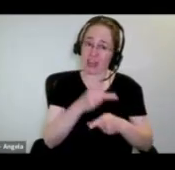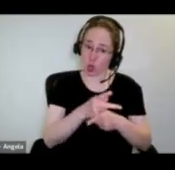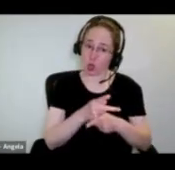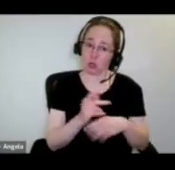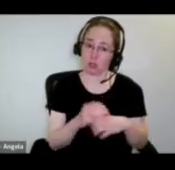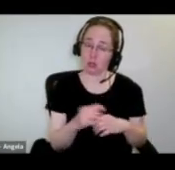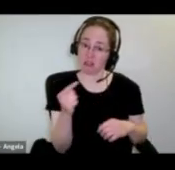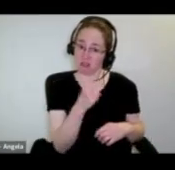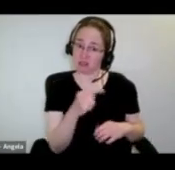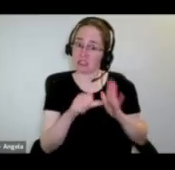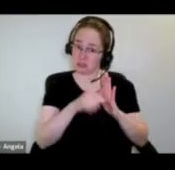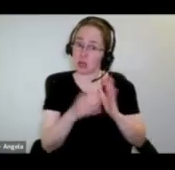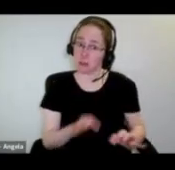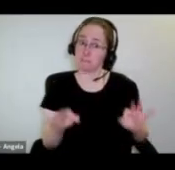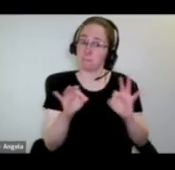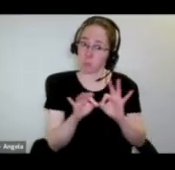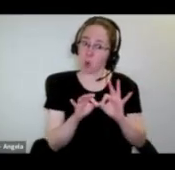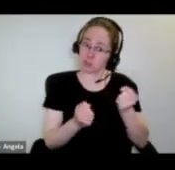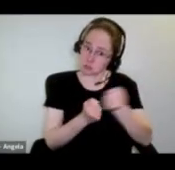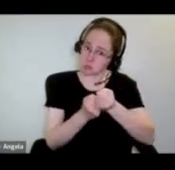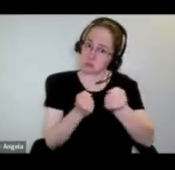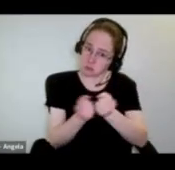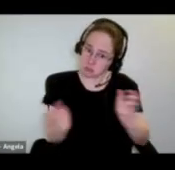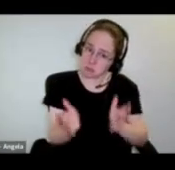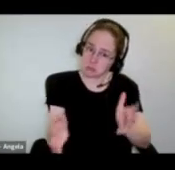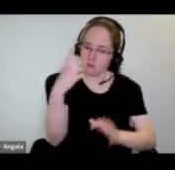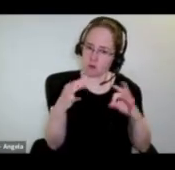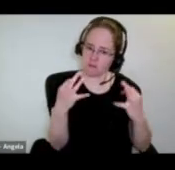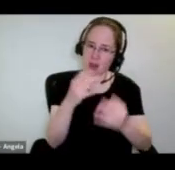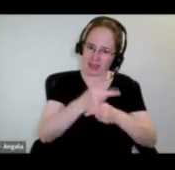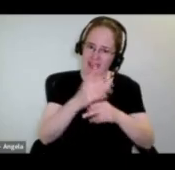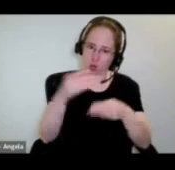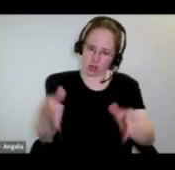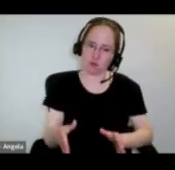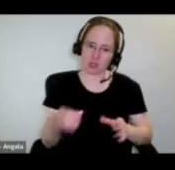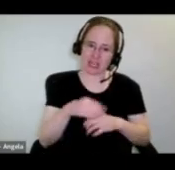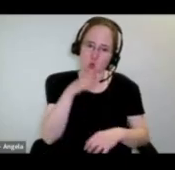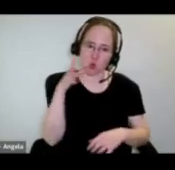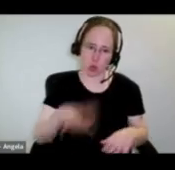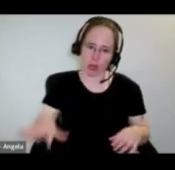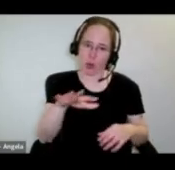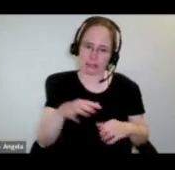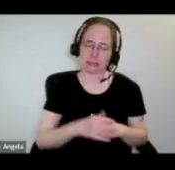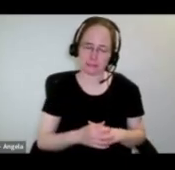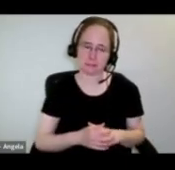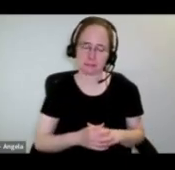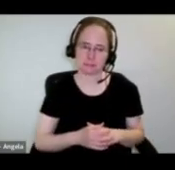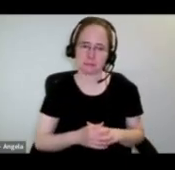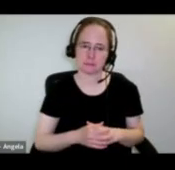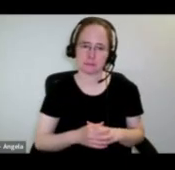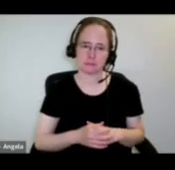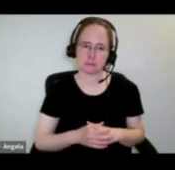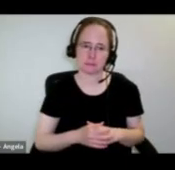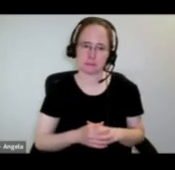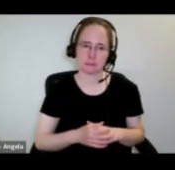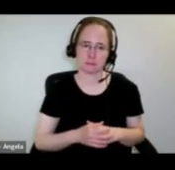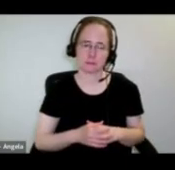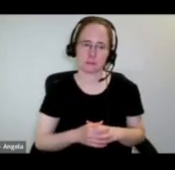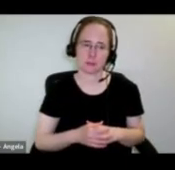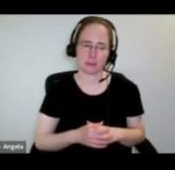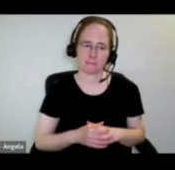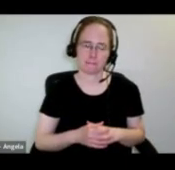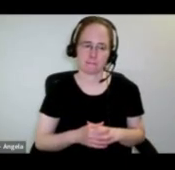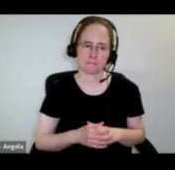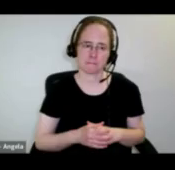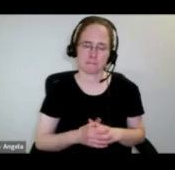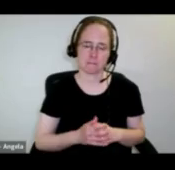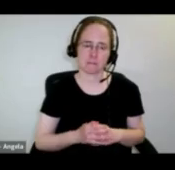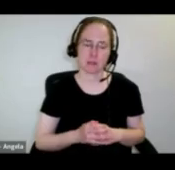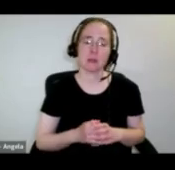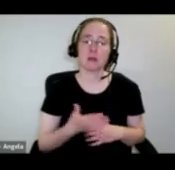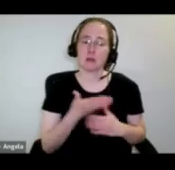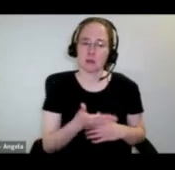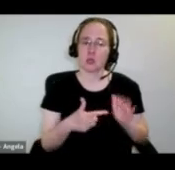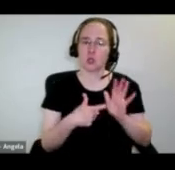David Watkins: We're all familiar with challenges of rural healthcare. This graphic highlights the importance of bolstering support for family caregivers in those rural regions. Next slide.